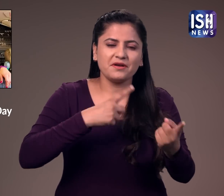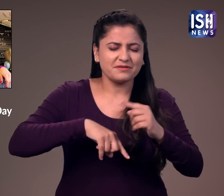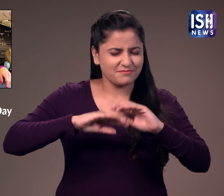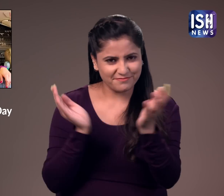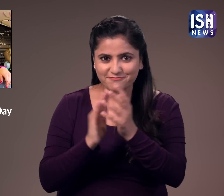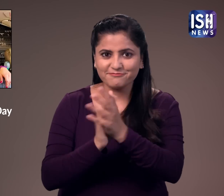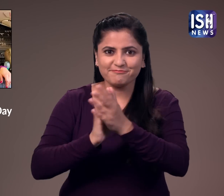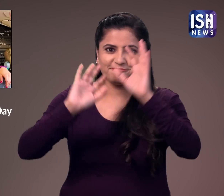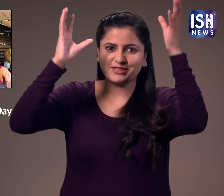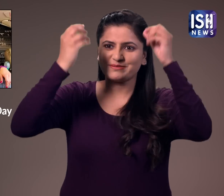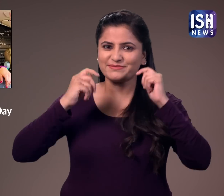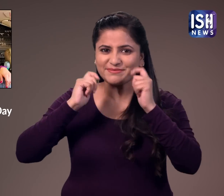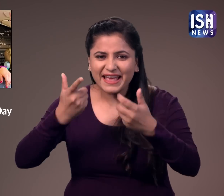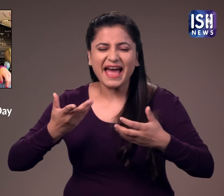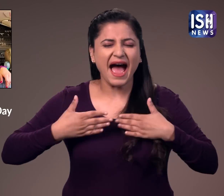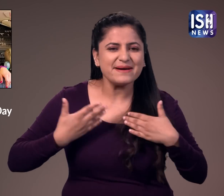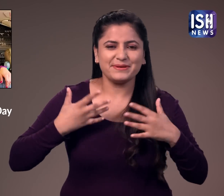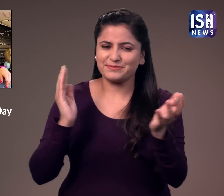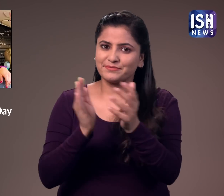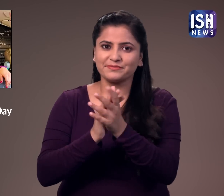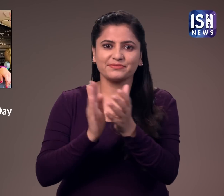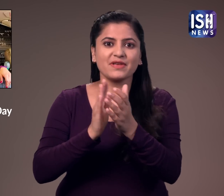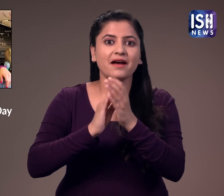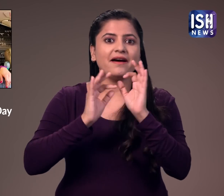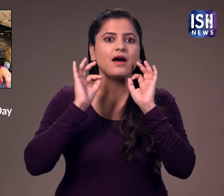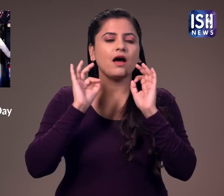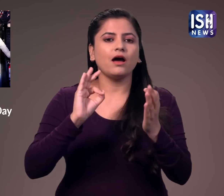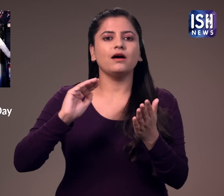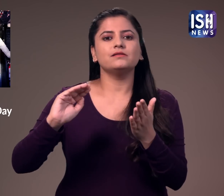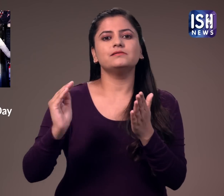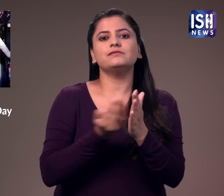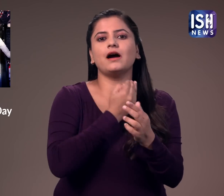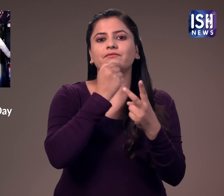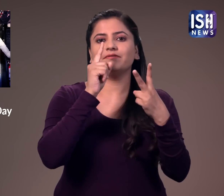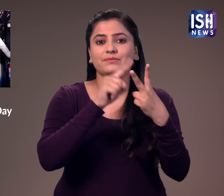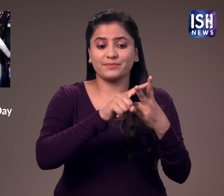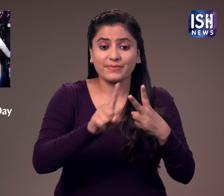The pilot was applauded for safe landing of all on-board passengers.